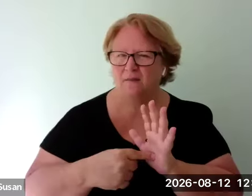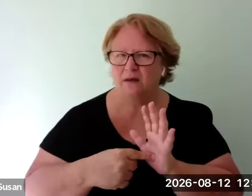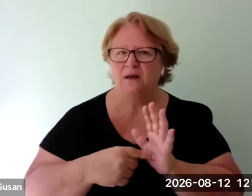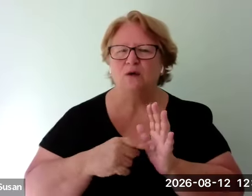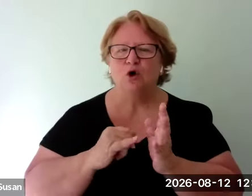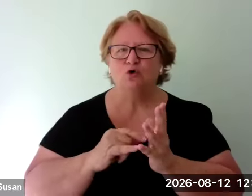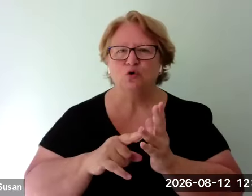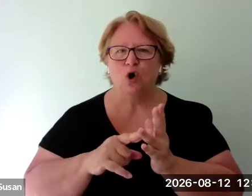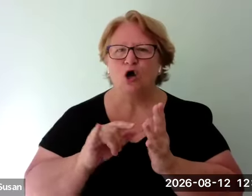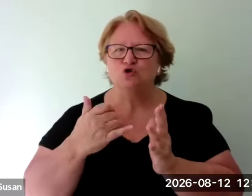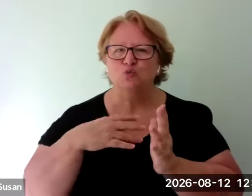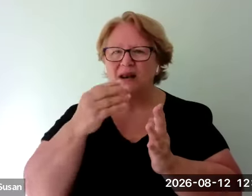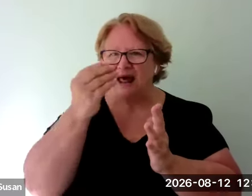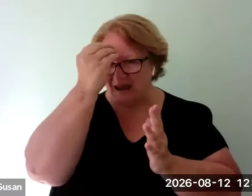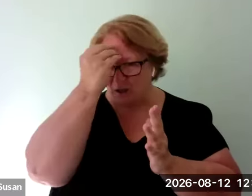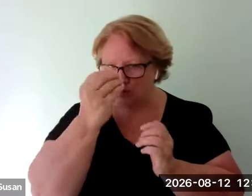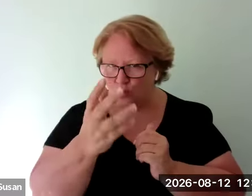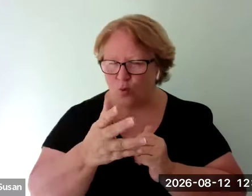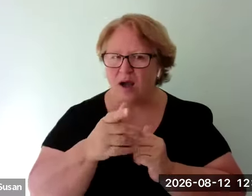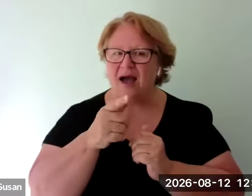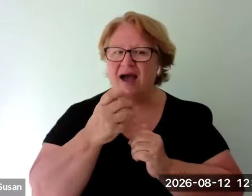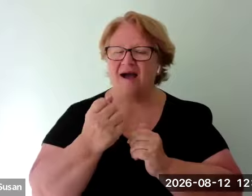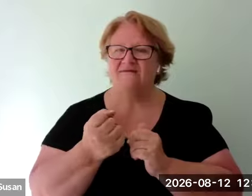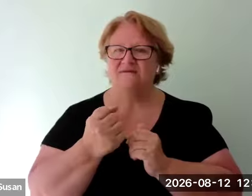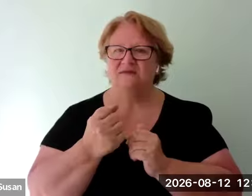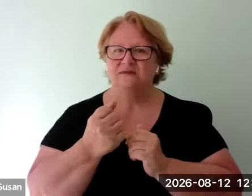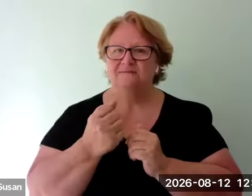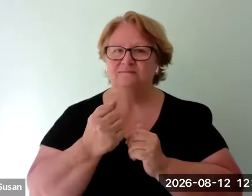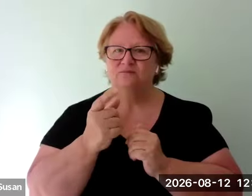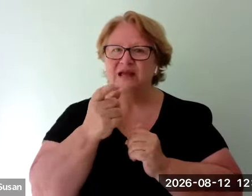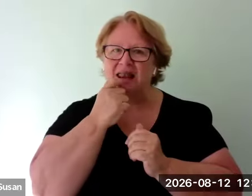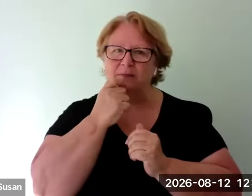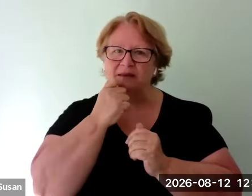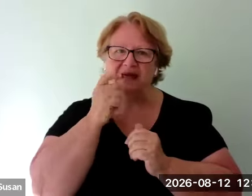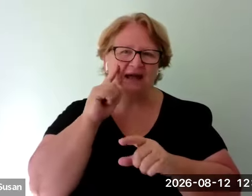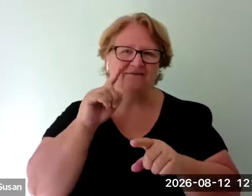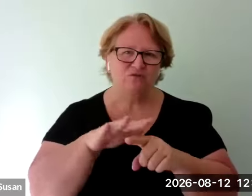development will also be pro rataed in those part-time